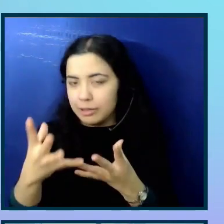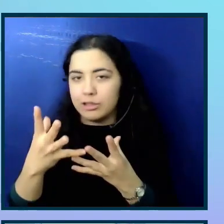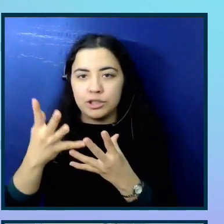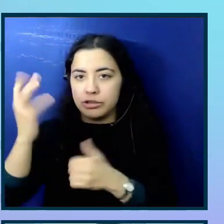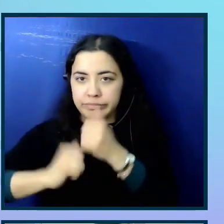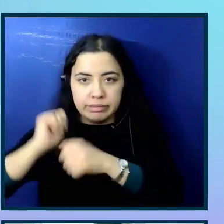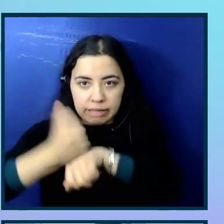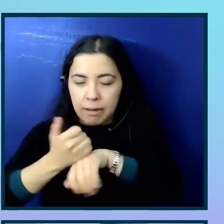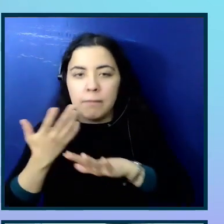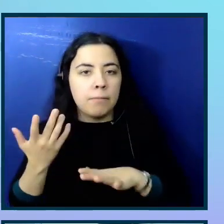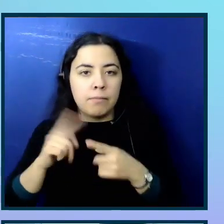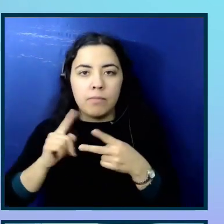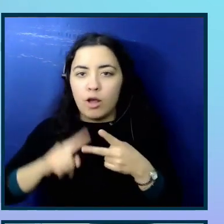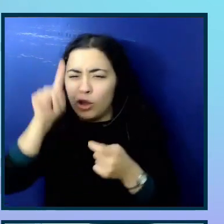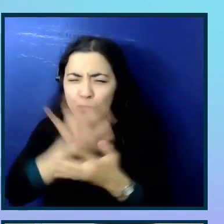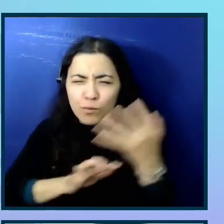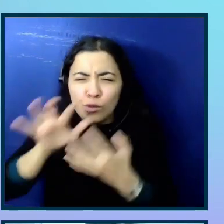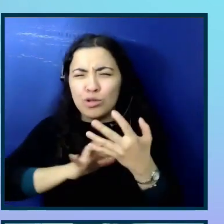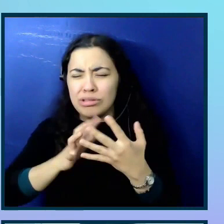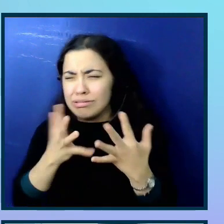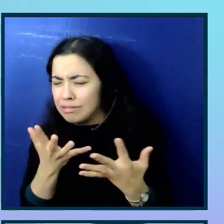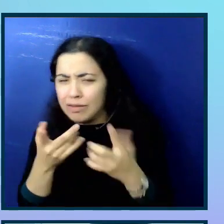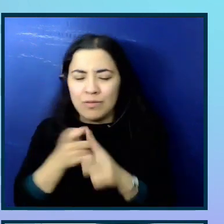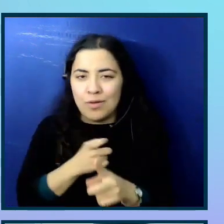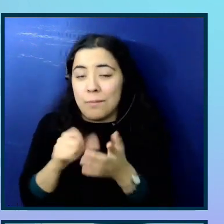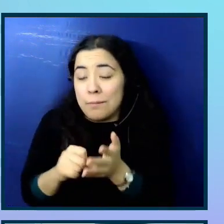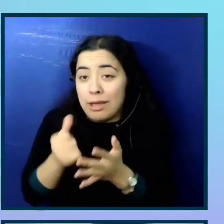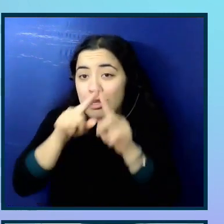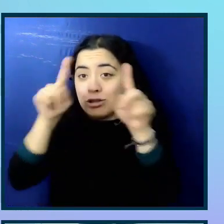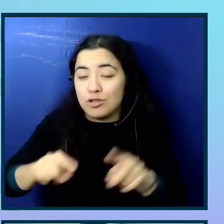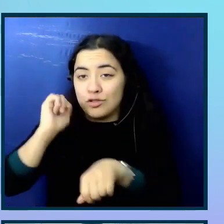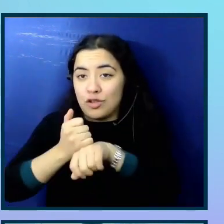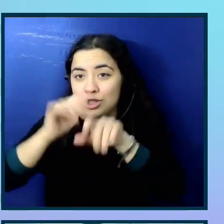As well as confusion that resulted from page structuring that we had.